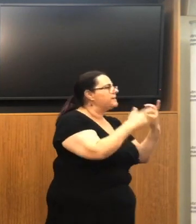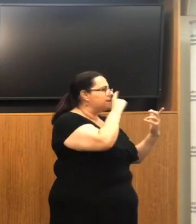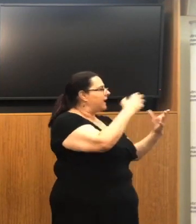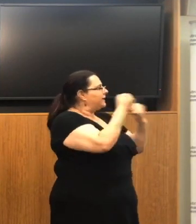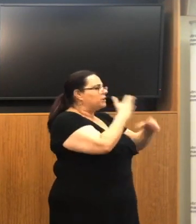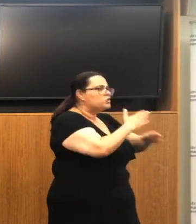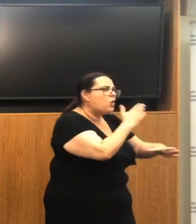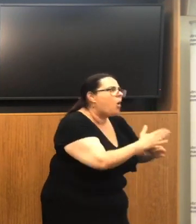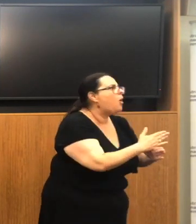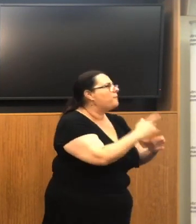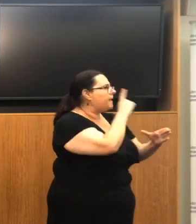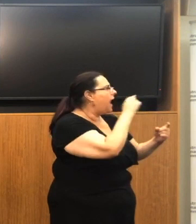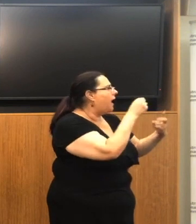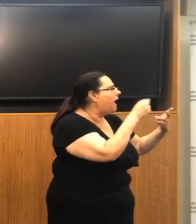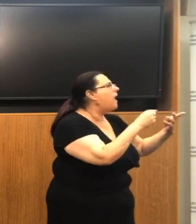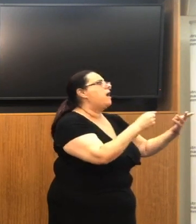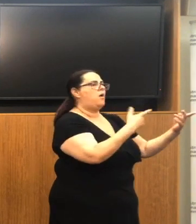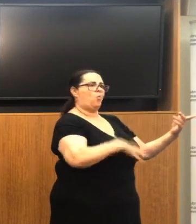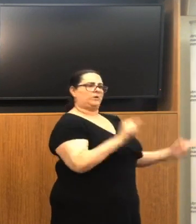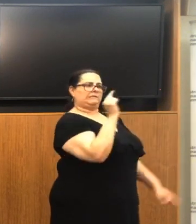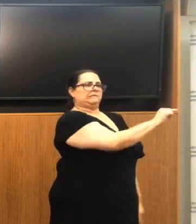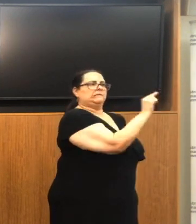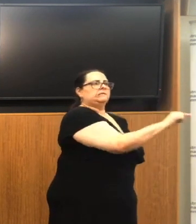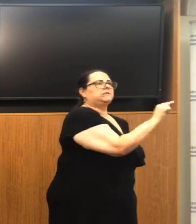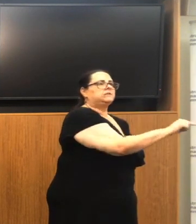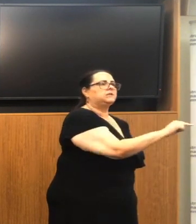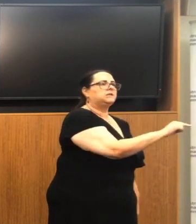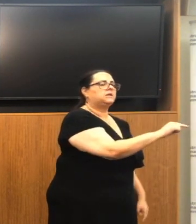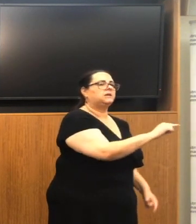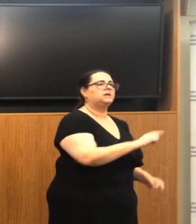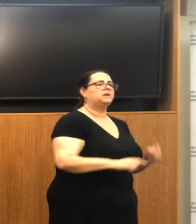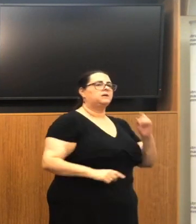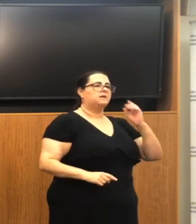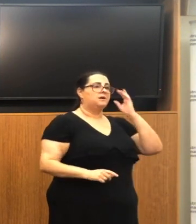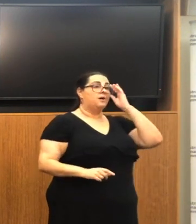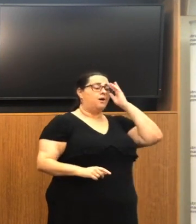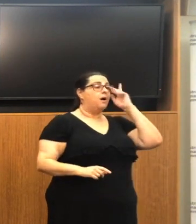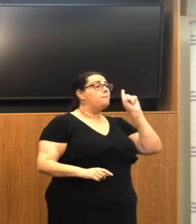And then I was just shocked by how difficult it was for me.